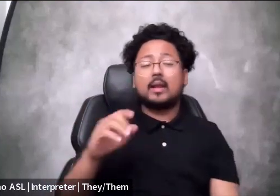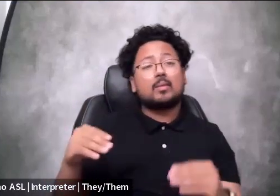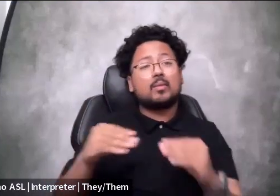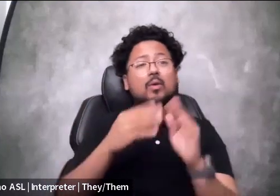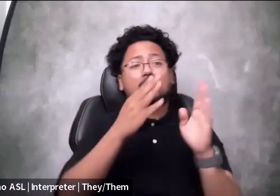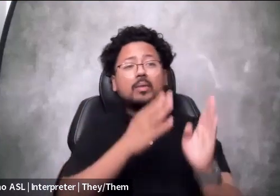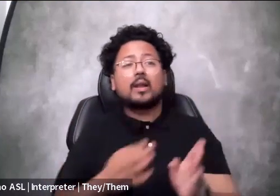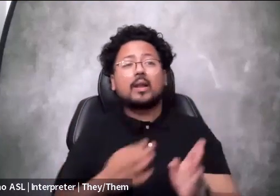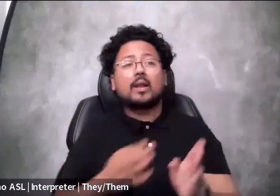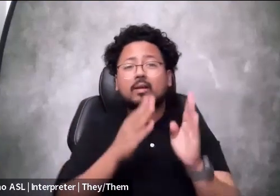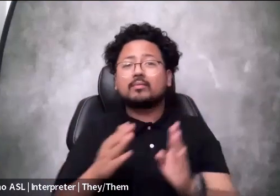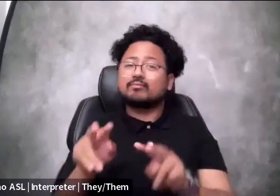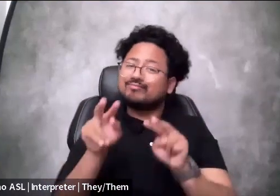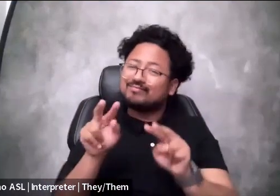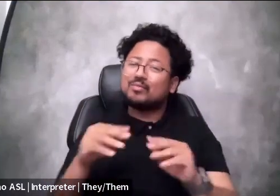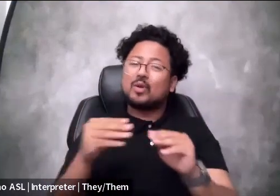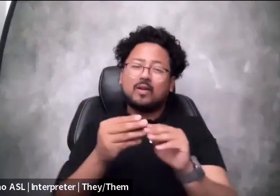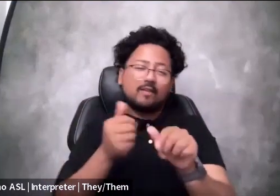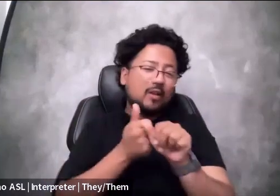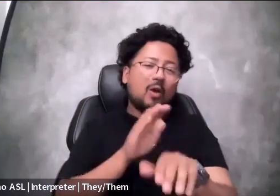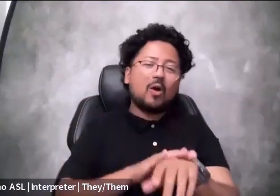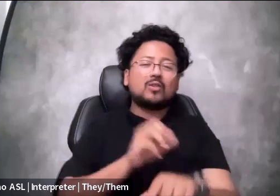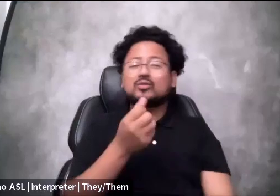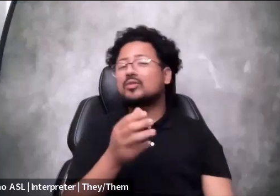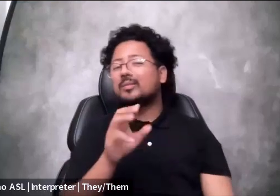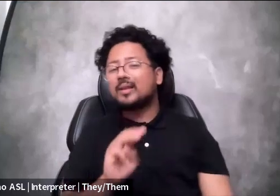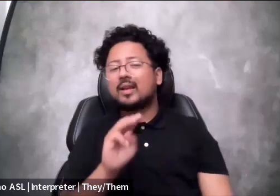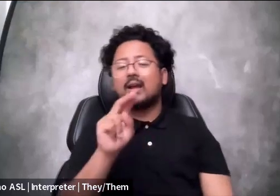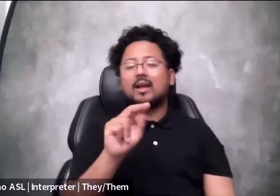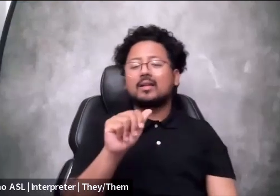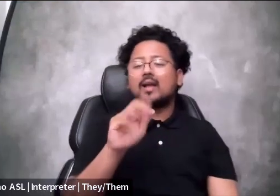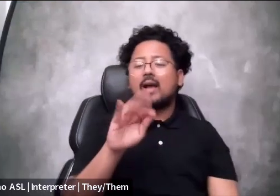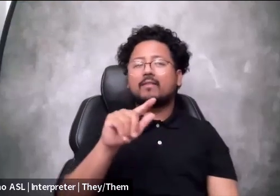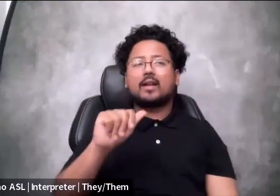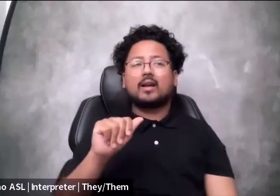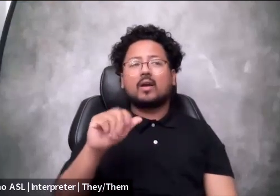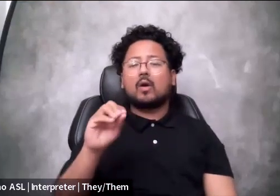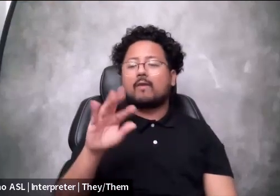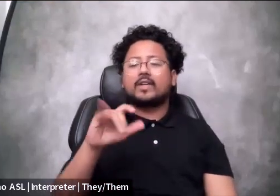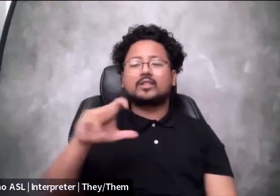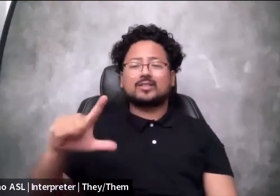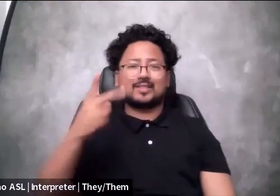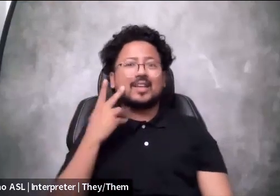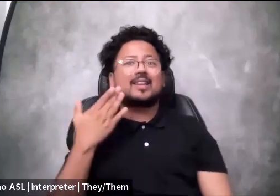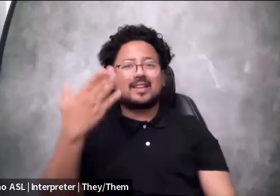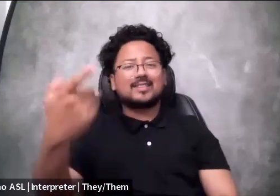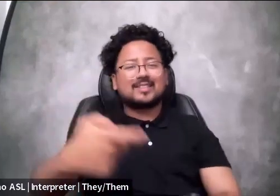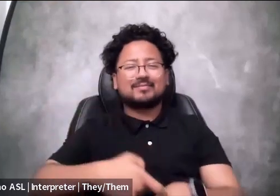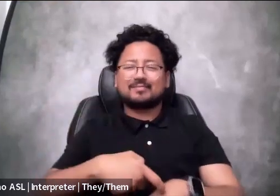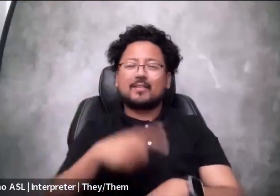So stay tuned, follow us on your favorite social media at NAAFA Official, and we will see you next time for the NAAFA webinar series.